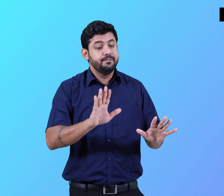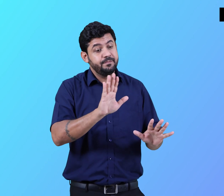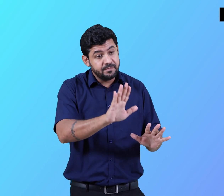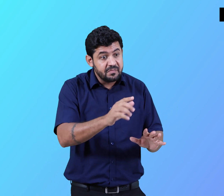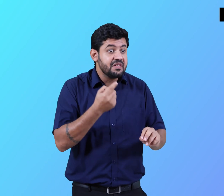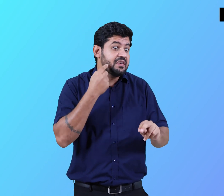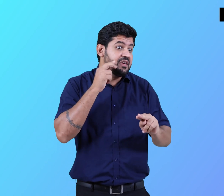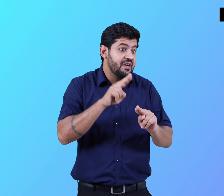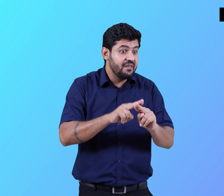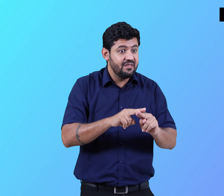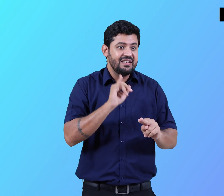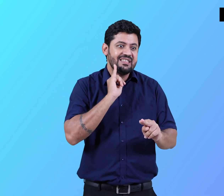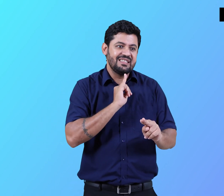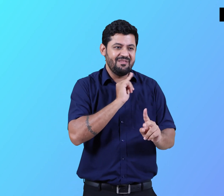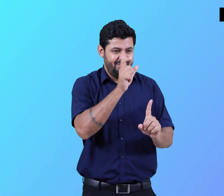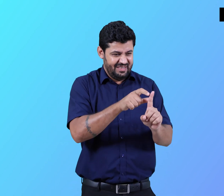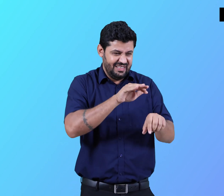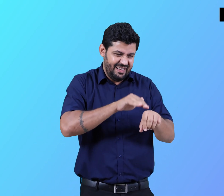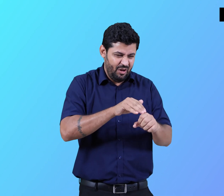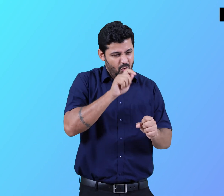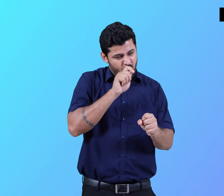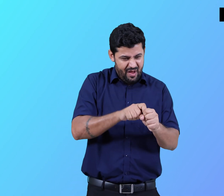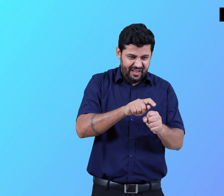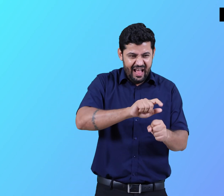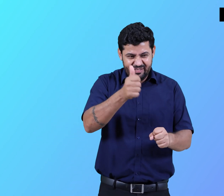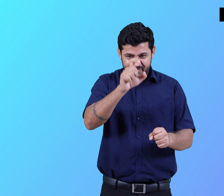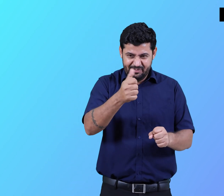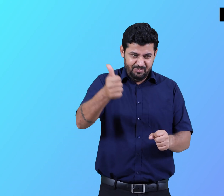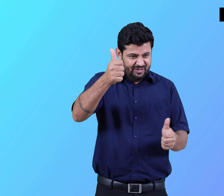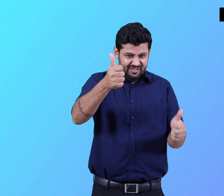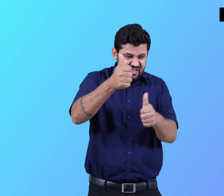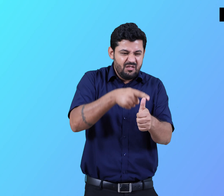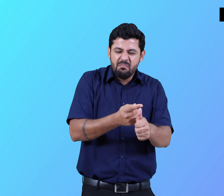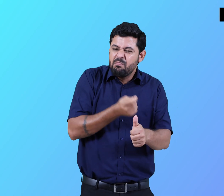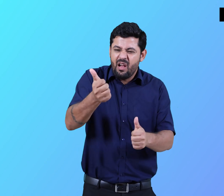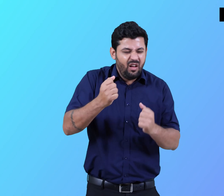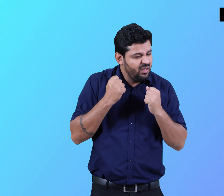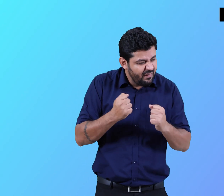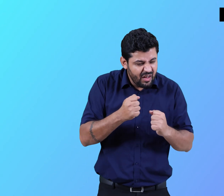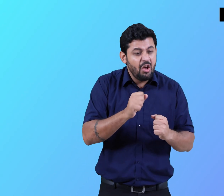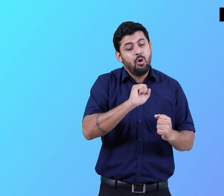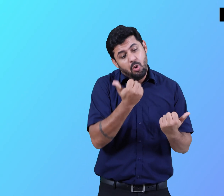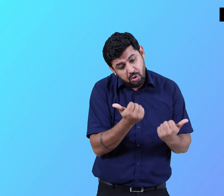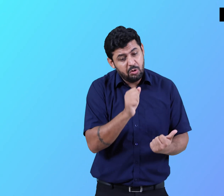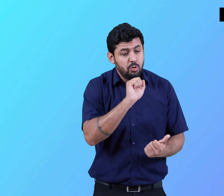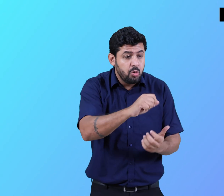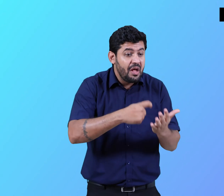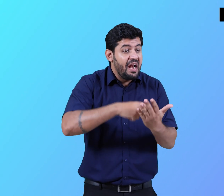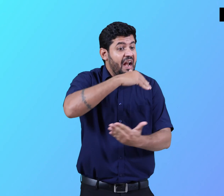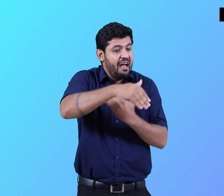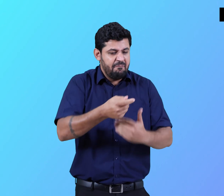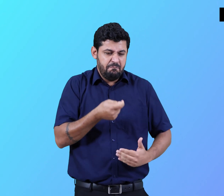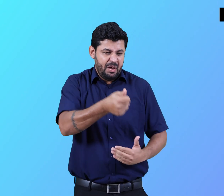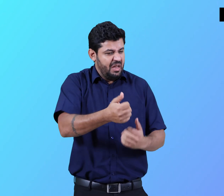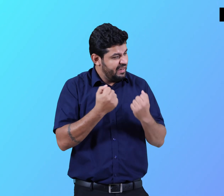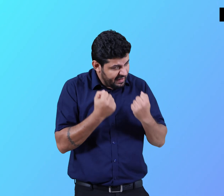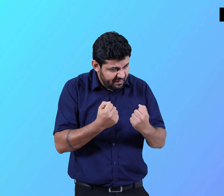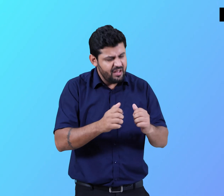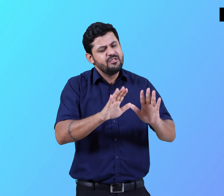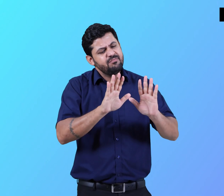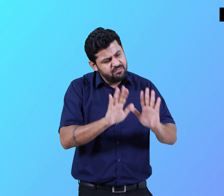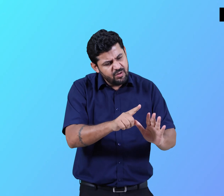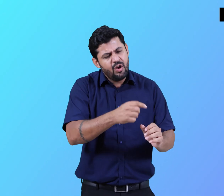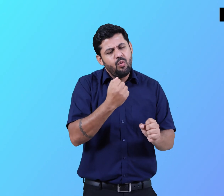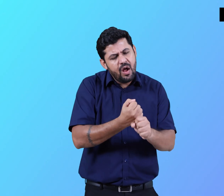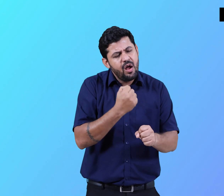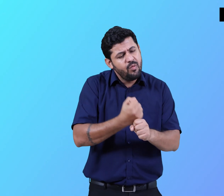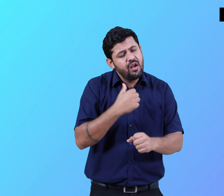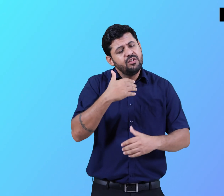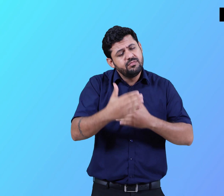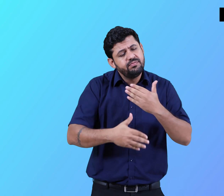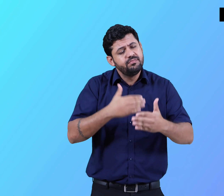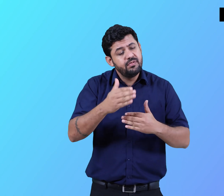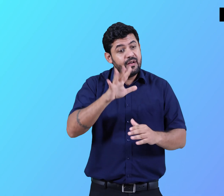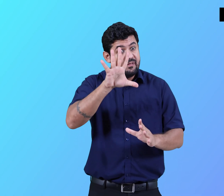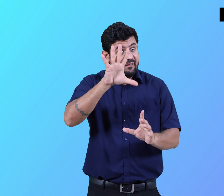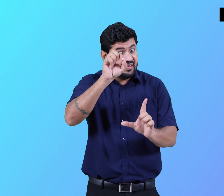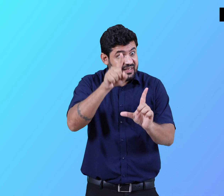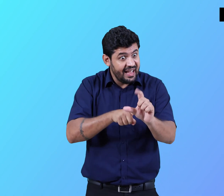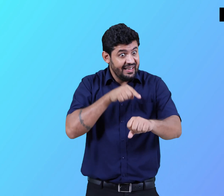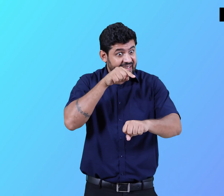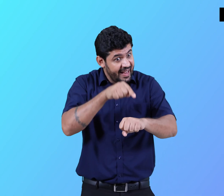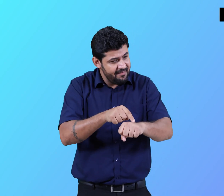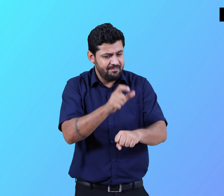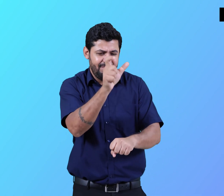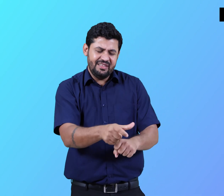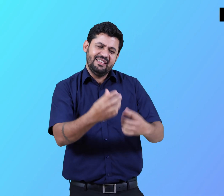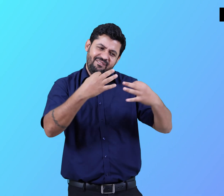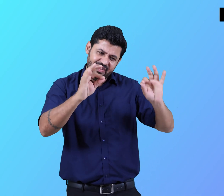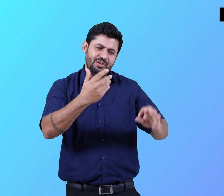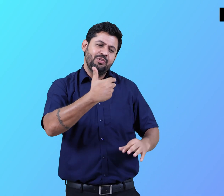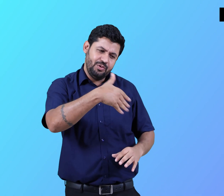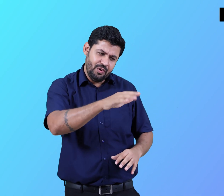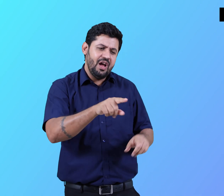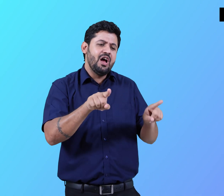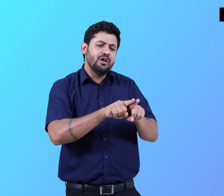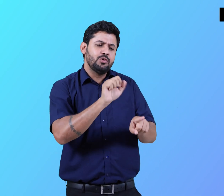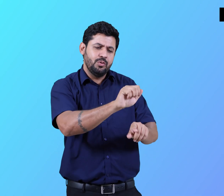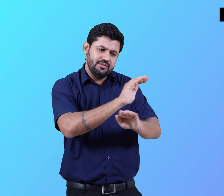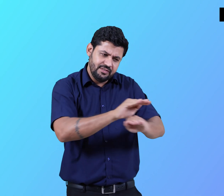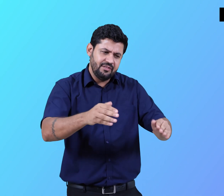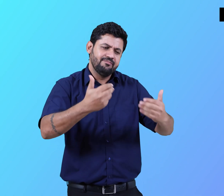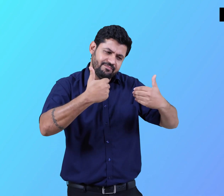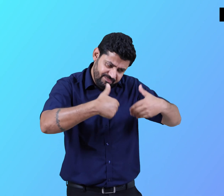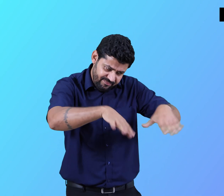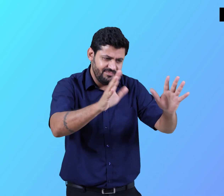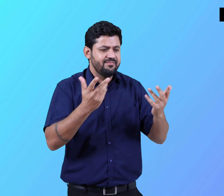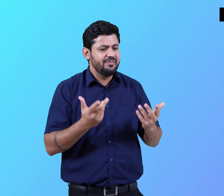“Those who sold themselves will become free, even if no one buys them back. At the year of Jubilee, they and their children will become free.